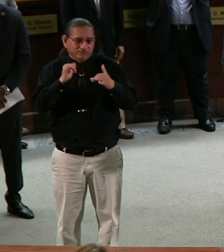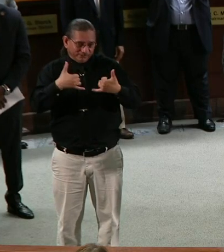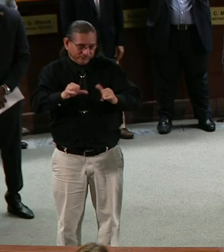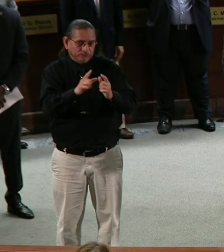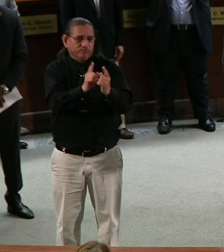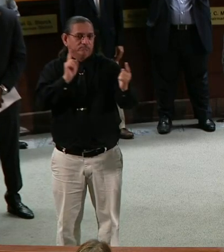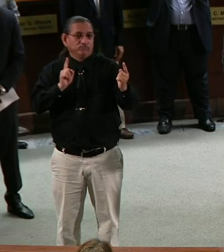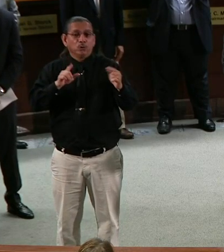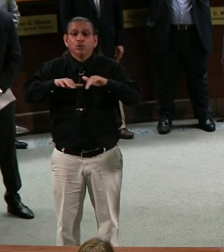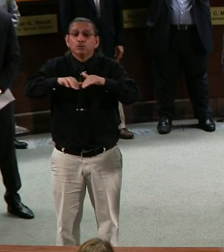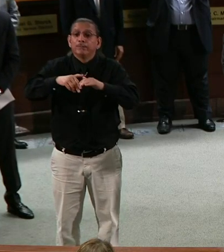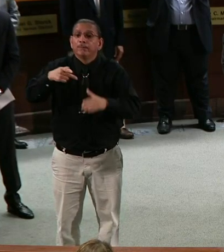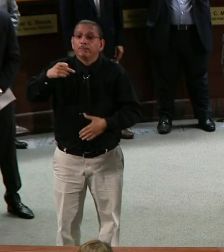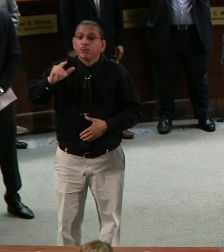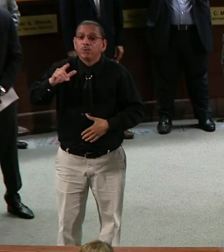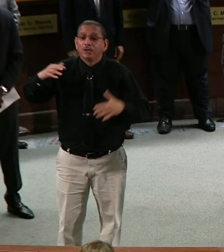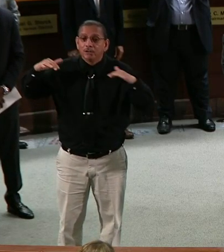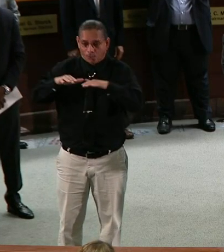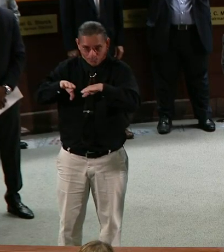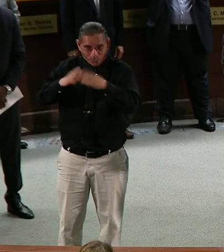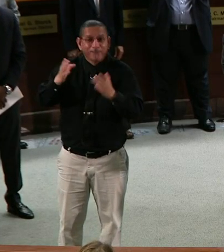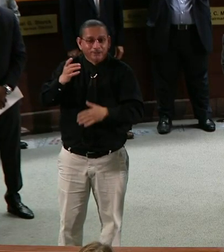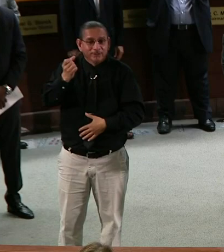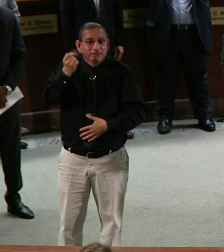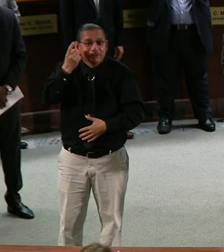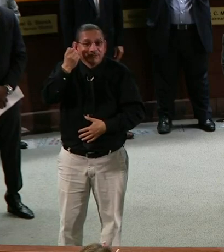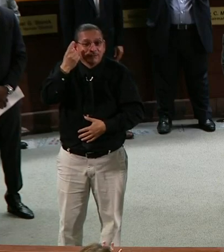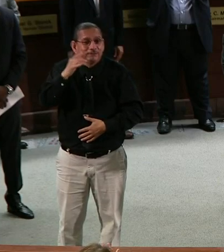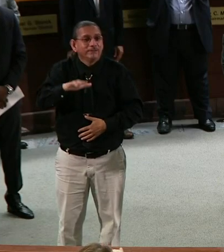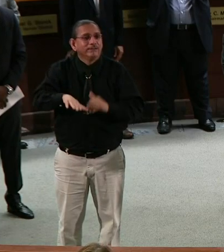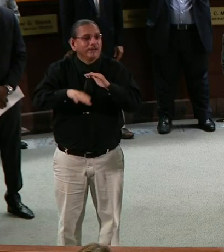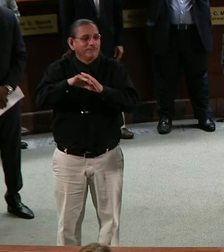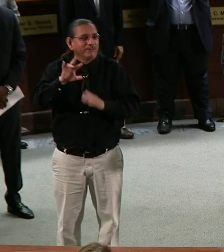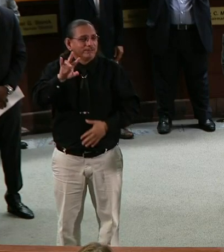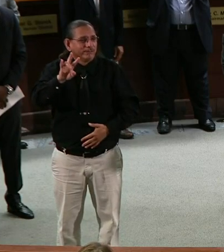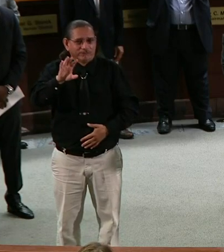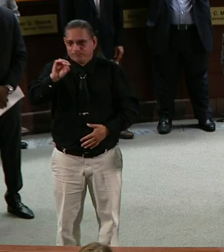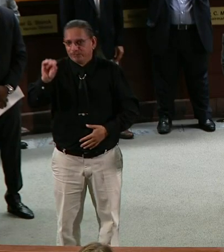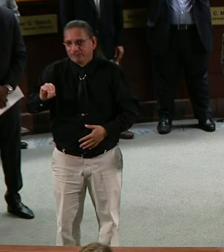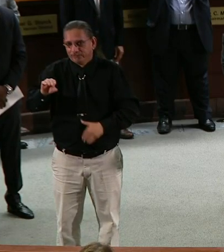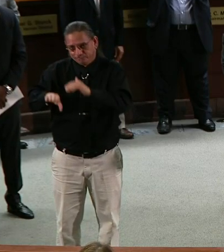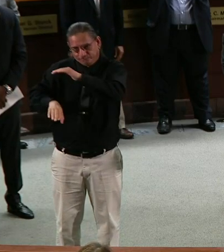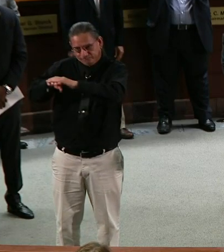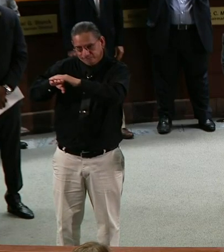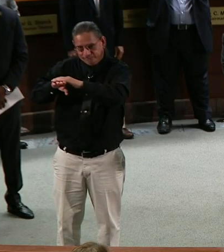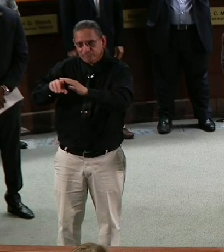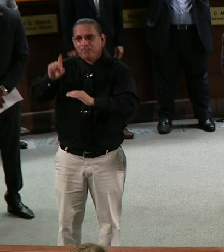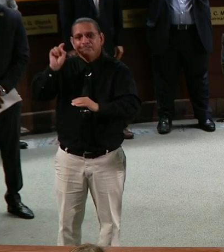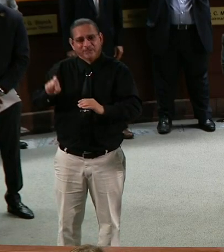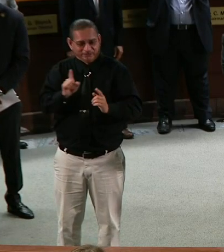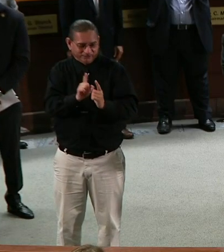REQUIRE PHYSICAL DISTANCING AND SWIMMING POOLS MAY BE OPEN AT